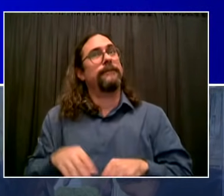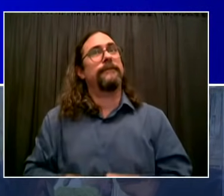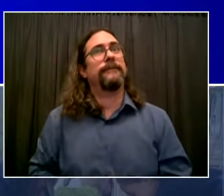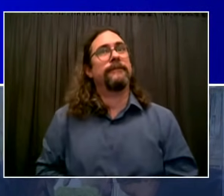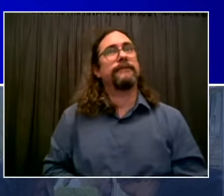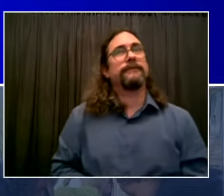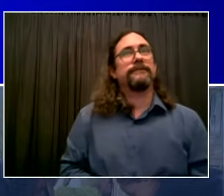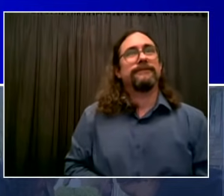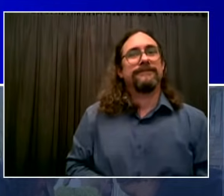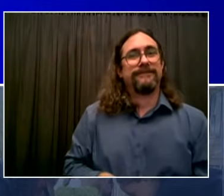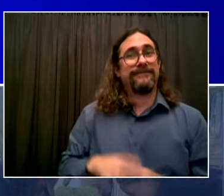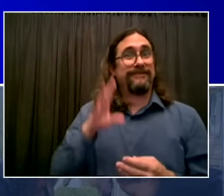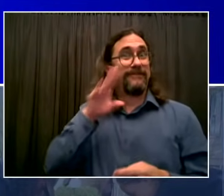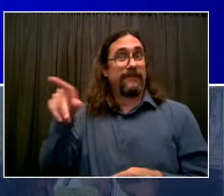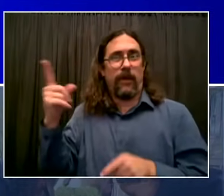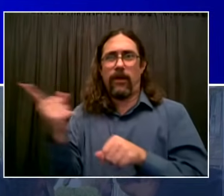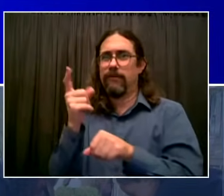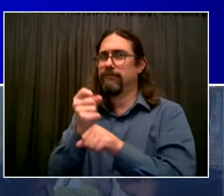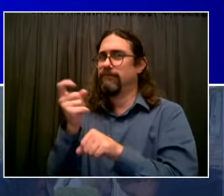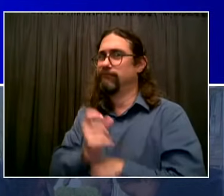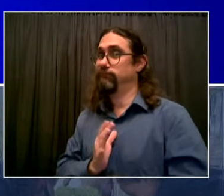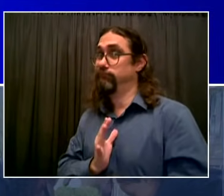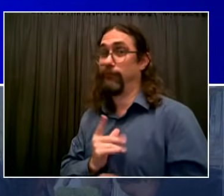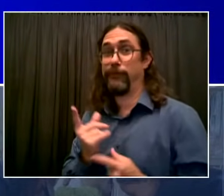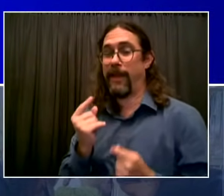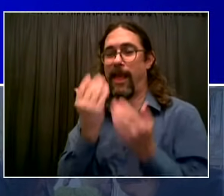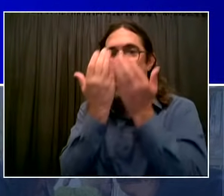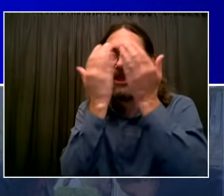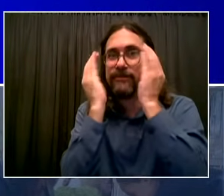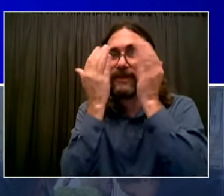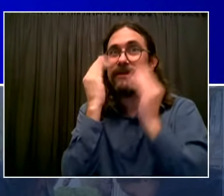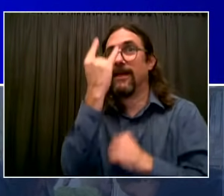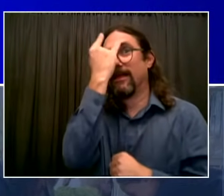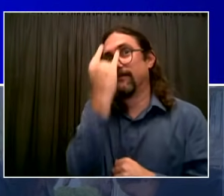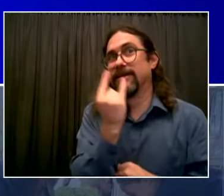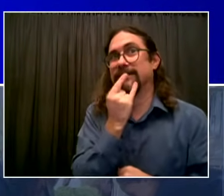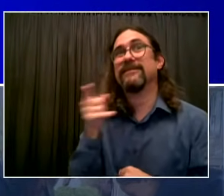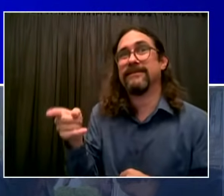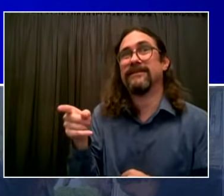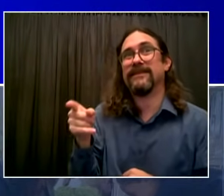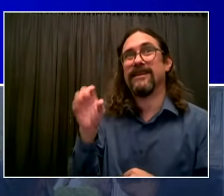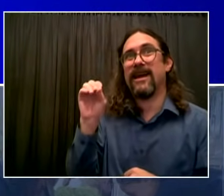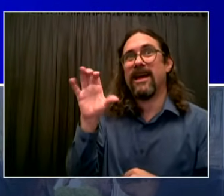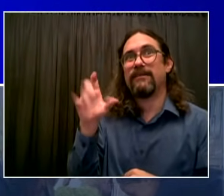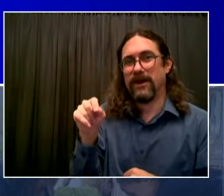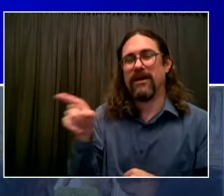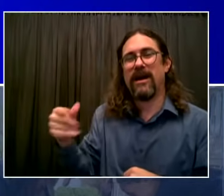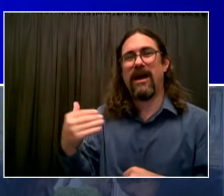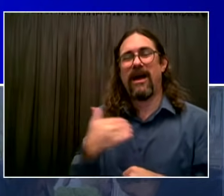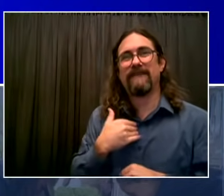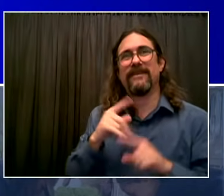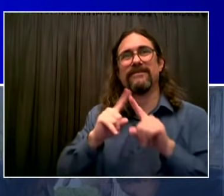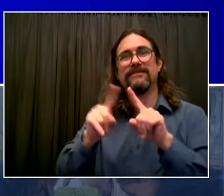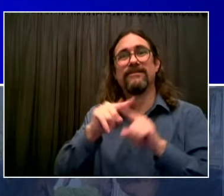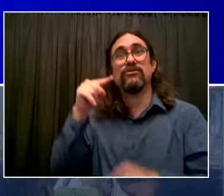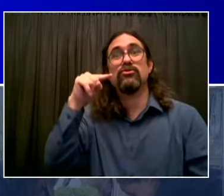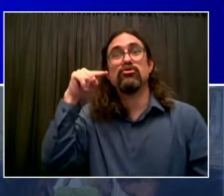SAY THAT FIVE